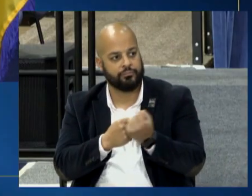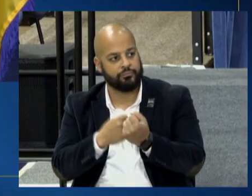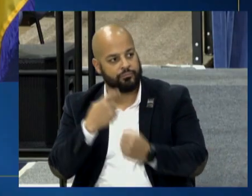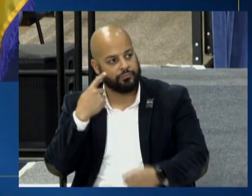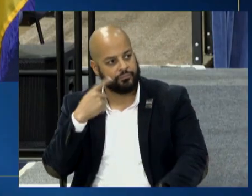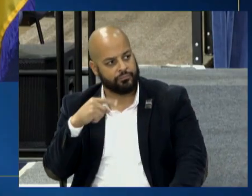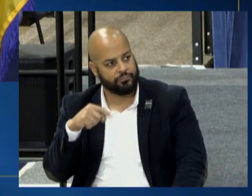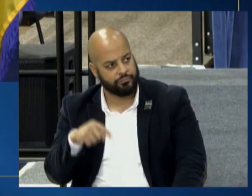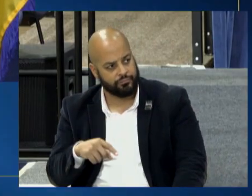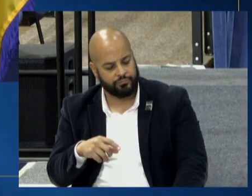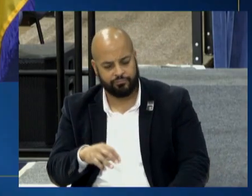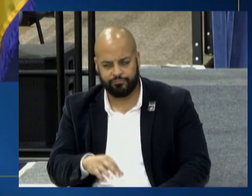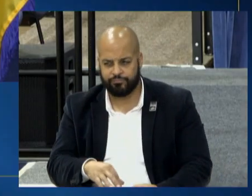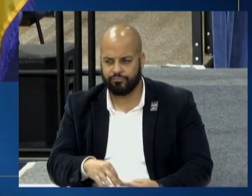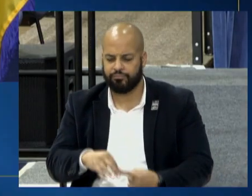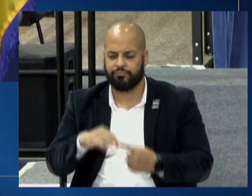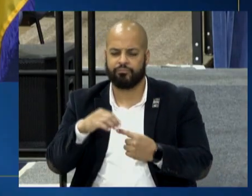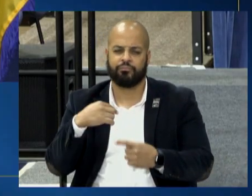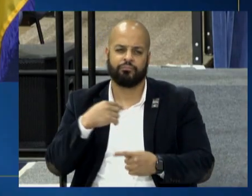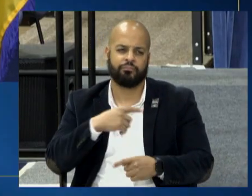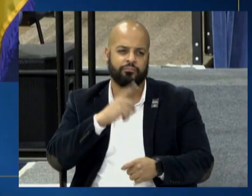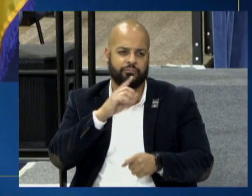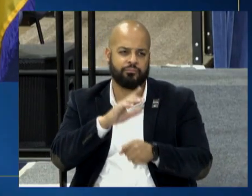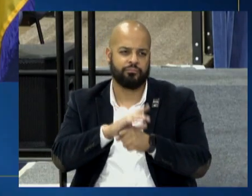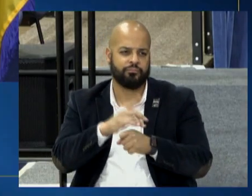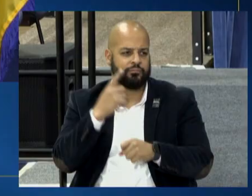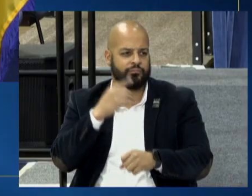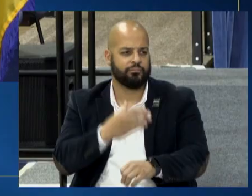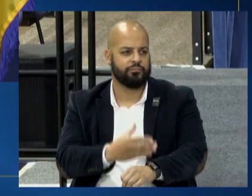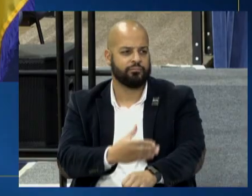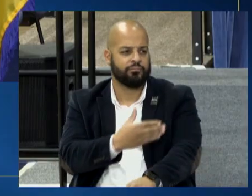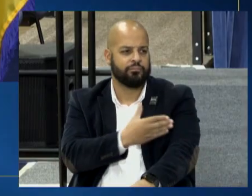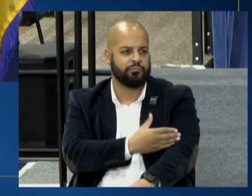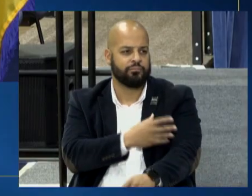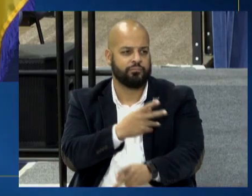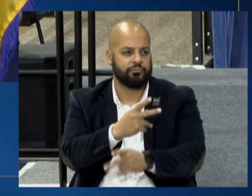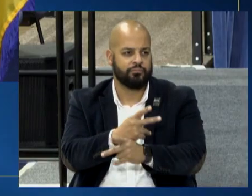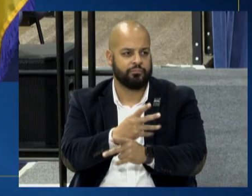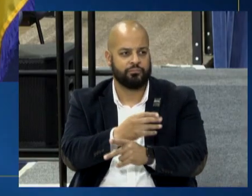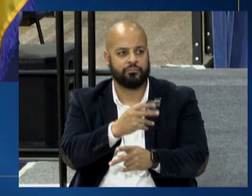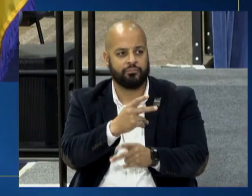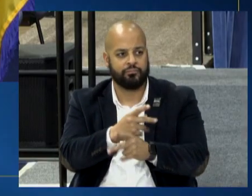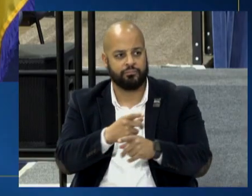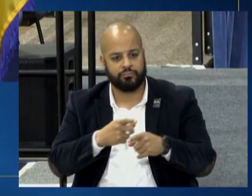especially given our commitment to improving care and the care journey for cancer patients.